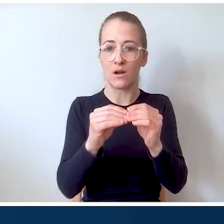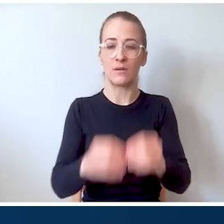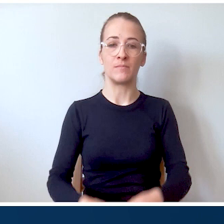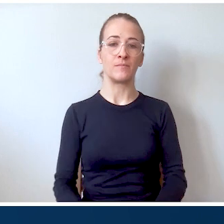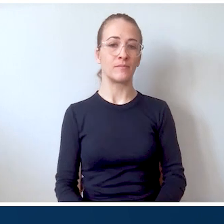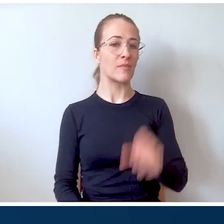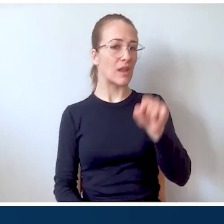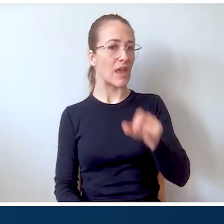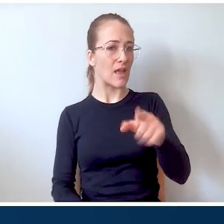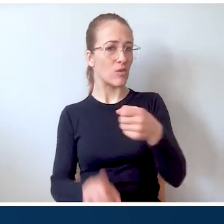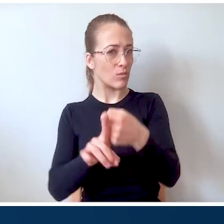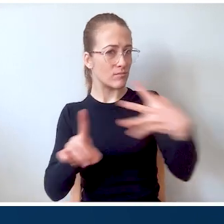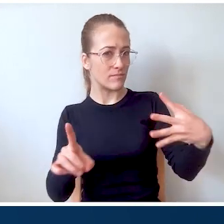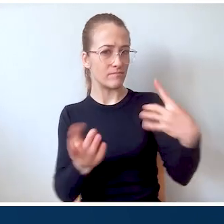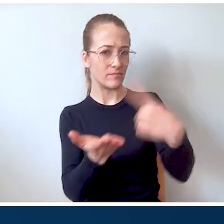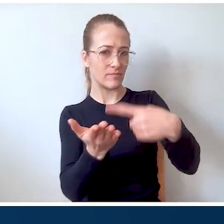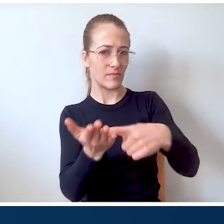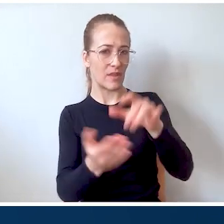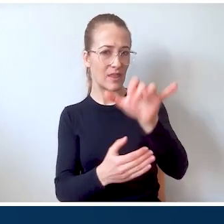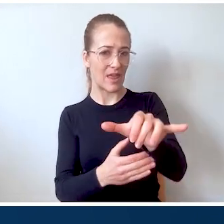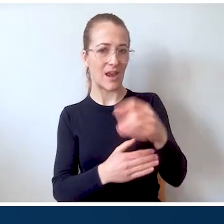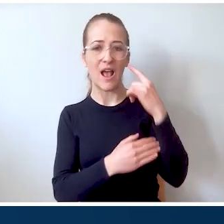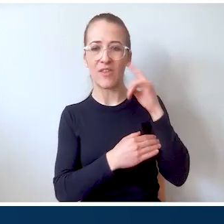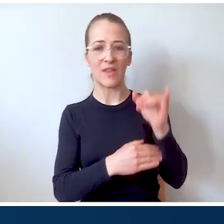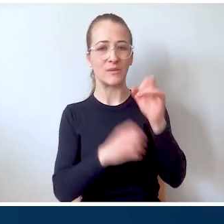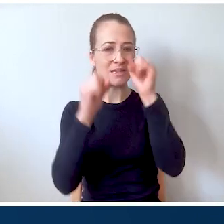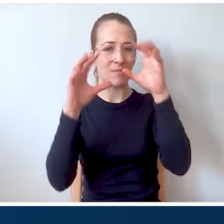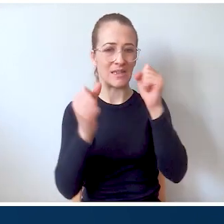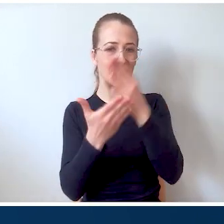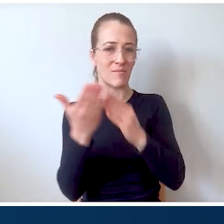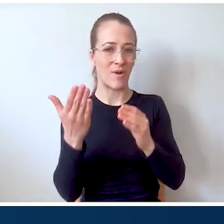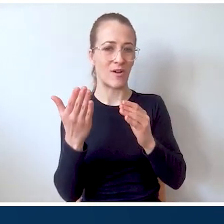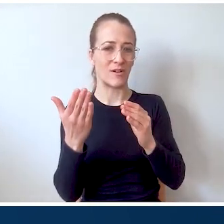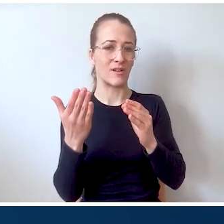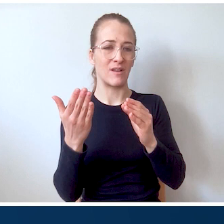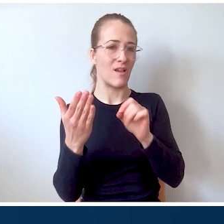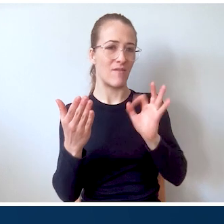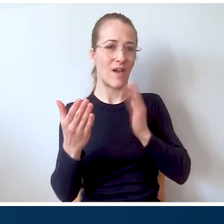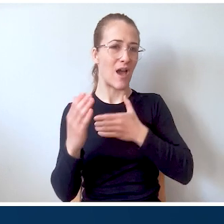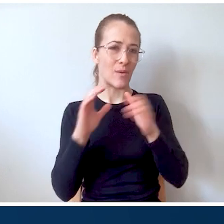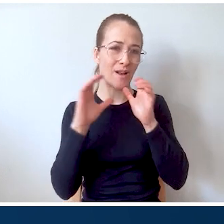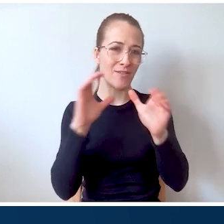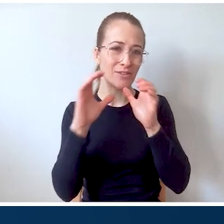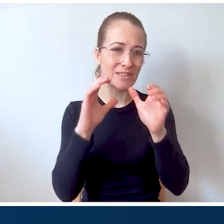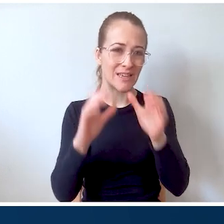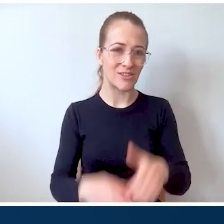Can you talk a little bit about that? I thought it was such an amazing part of our conversation